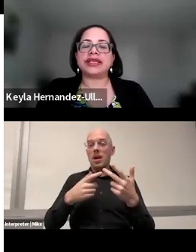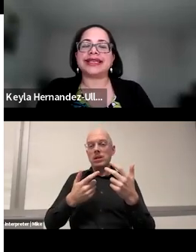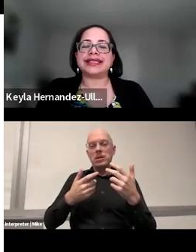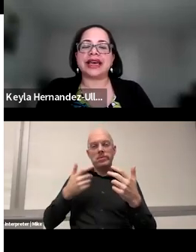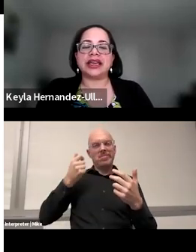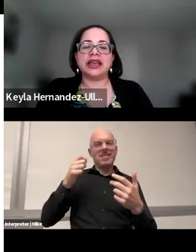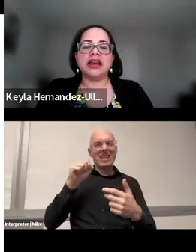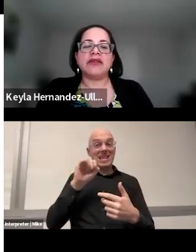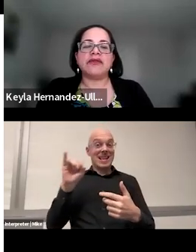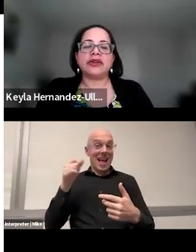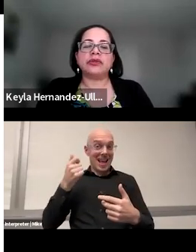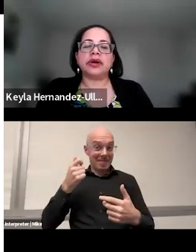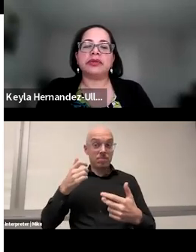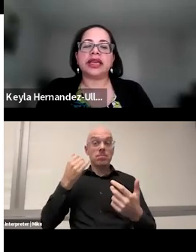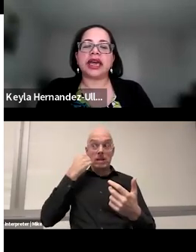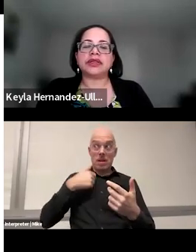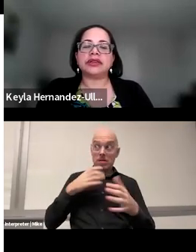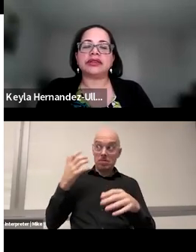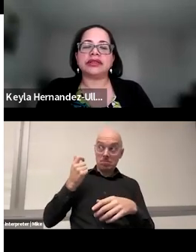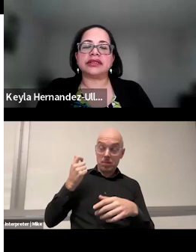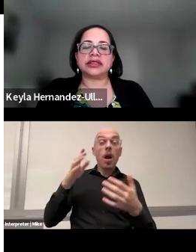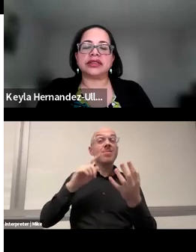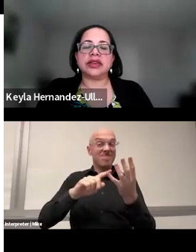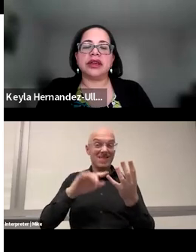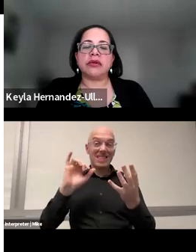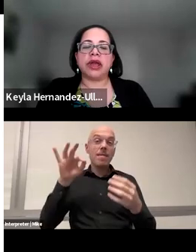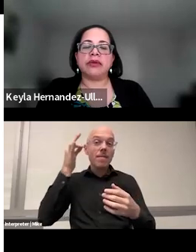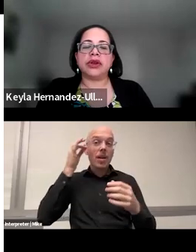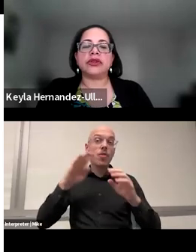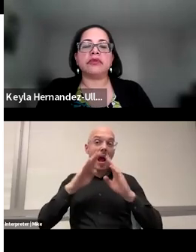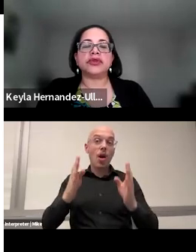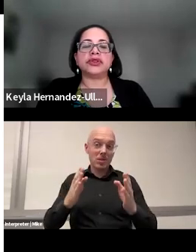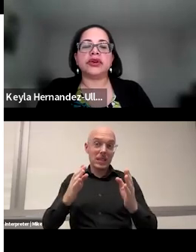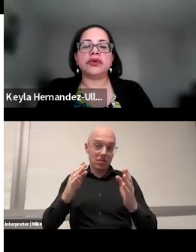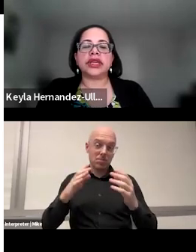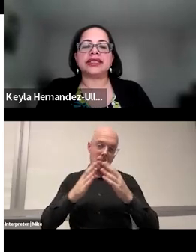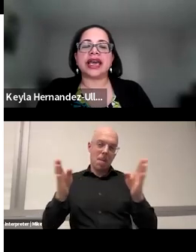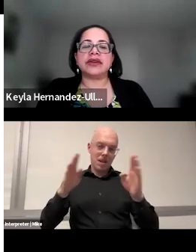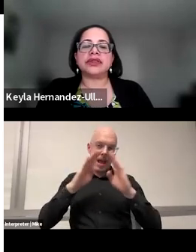Keyla Hernandez-Ulloa: Supplemental Security Income or SSI Federal public housing assistance.